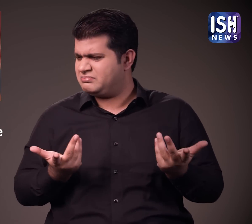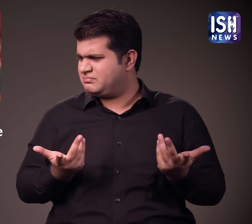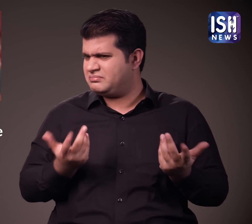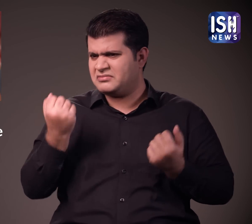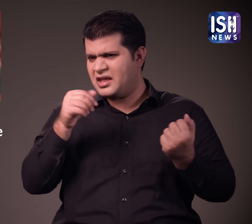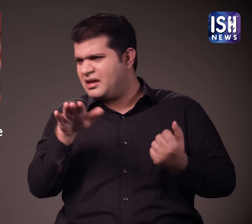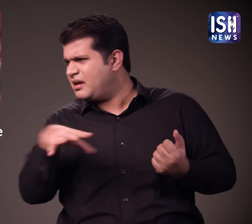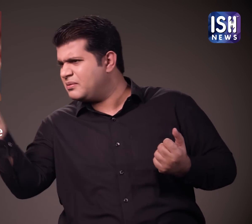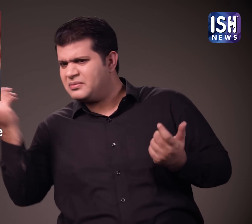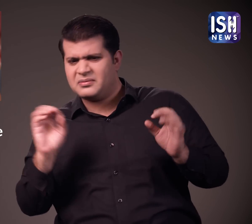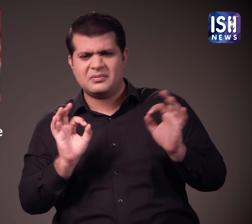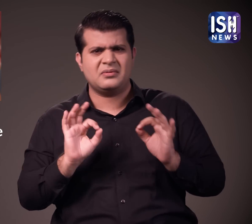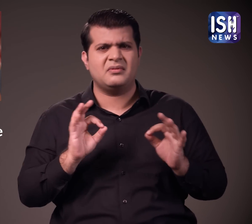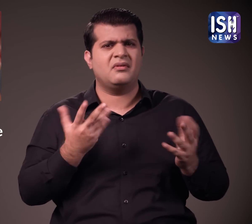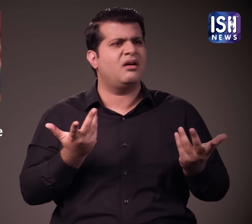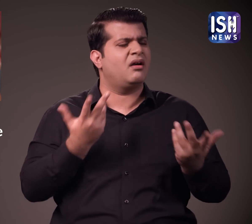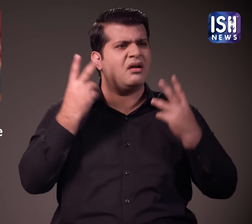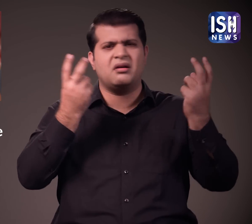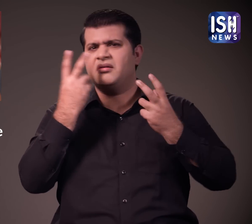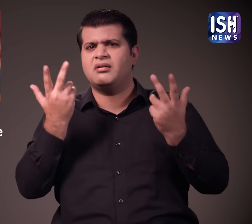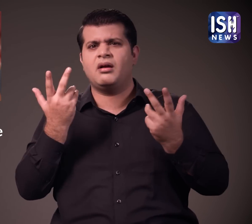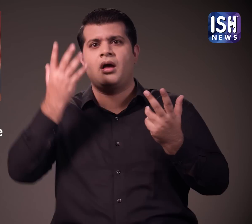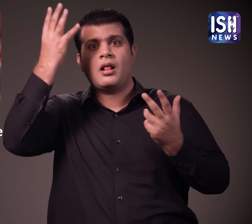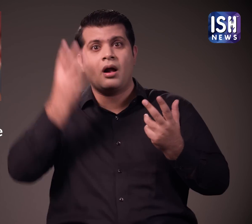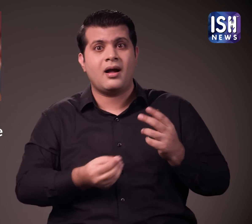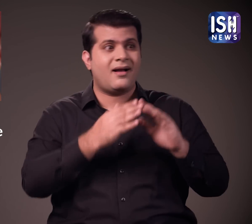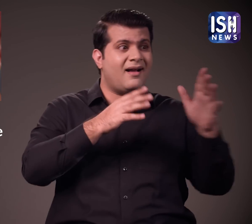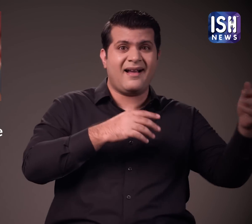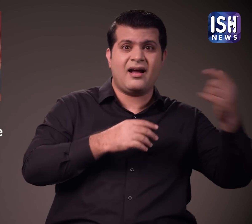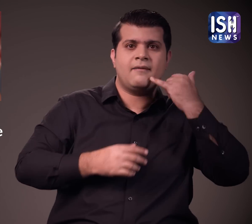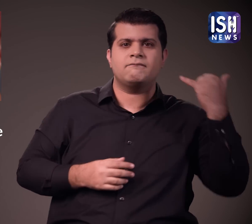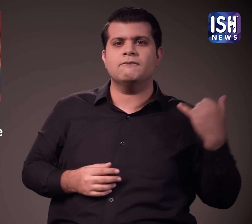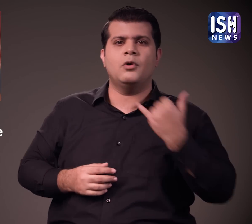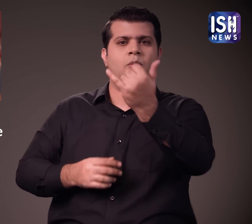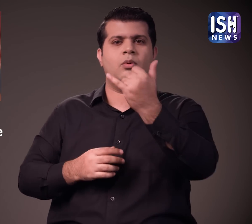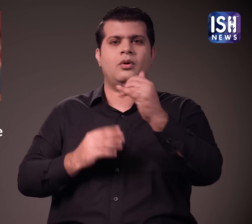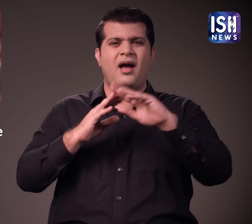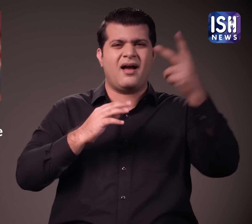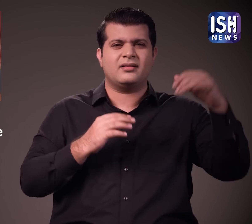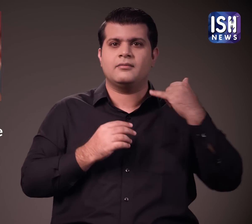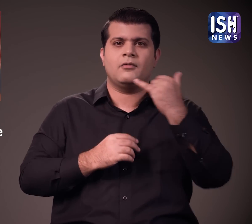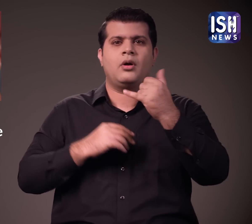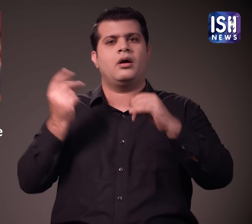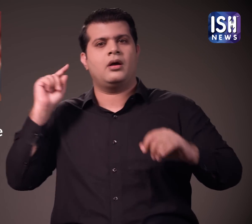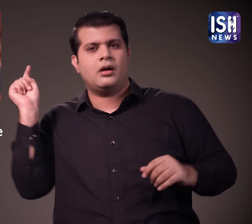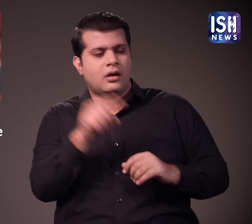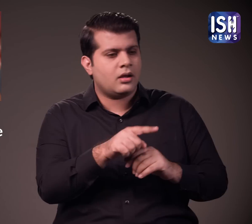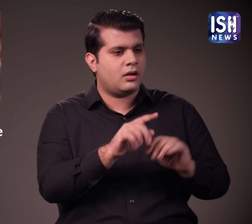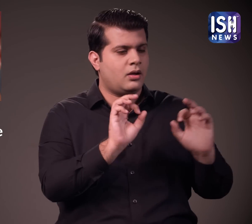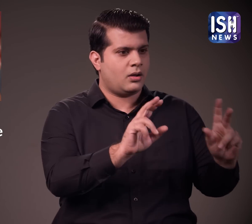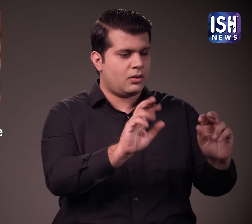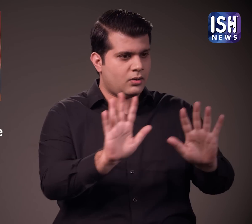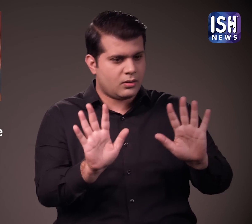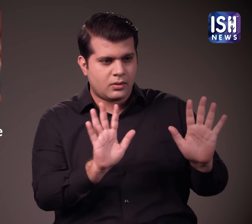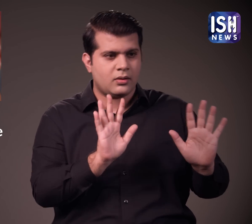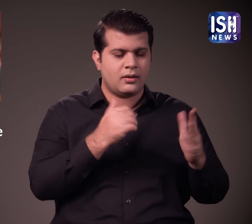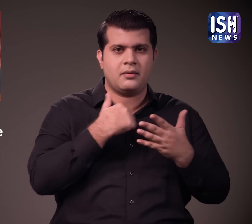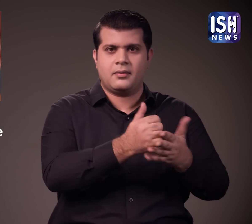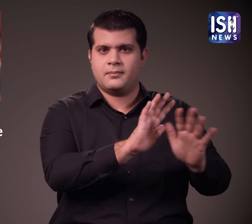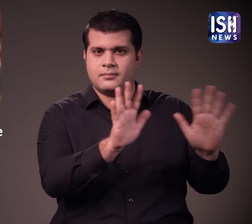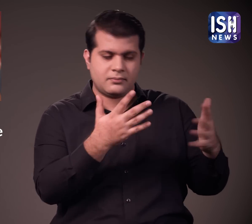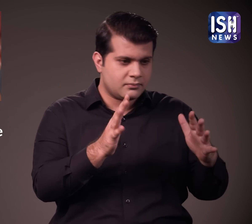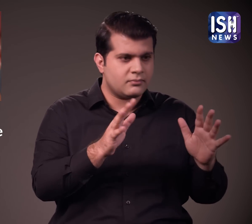The police were confused. When at night they received the call from the other family, they found Sook and helped her.